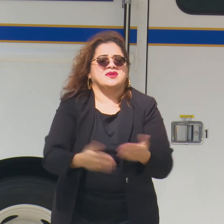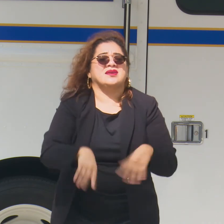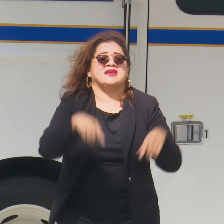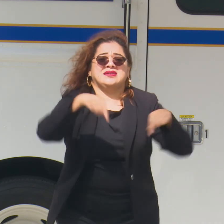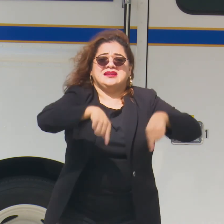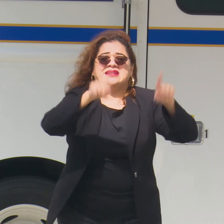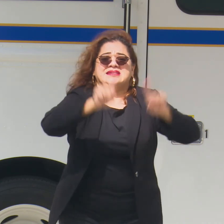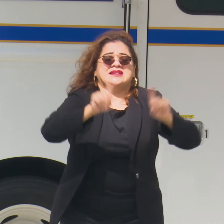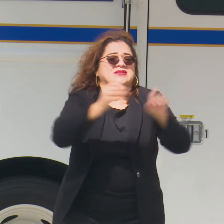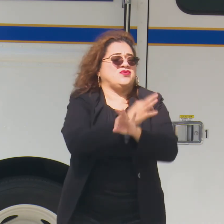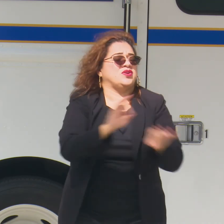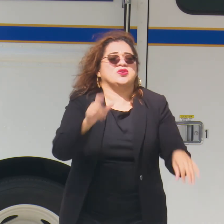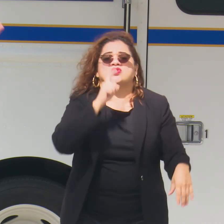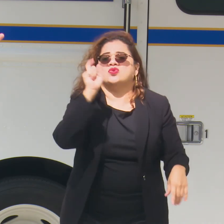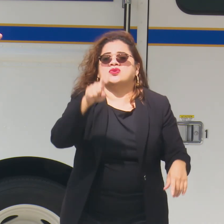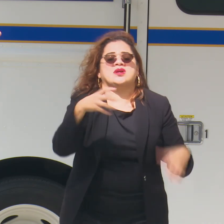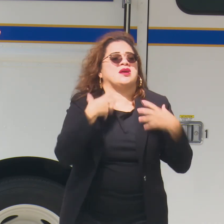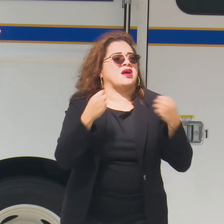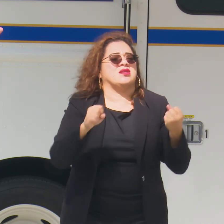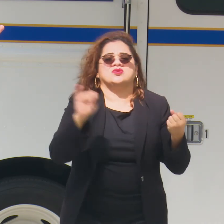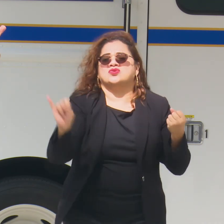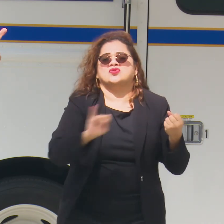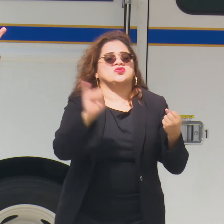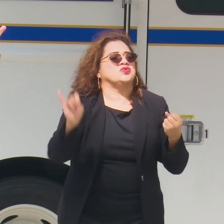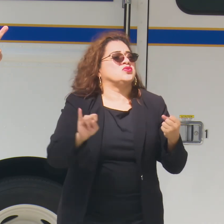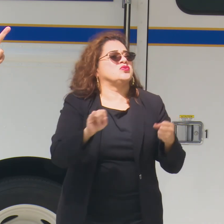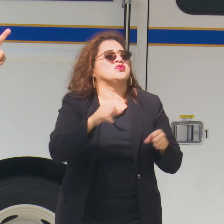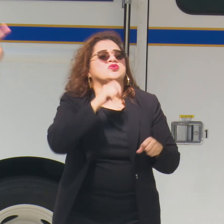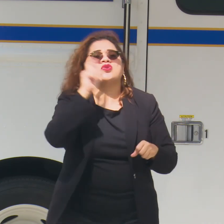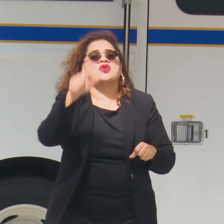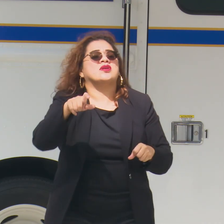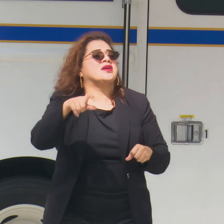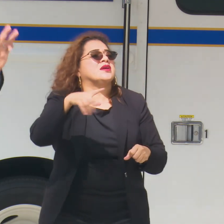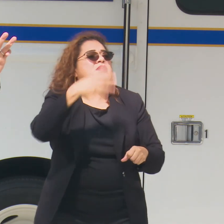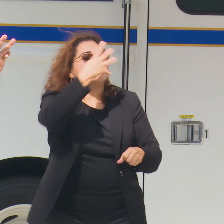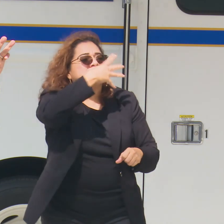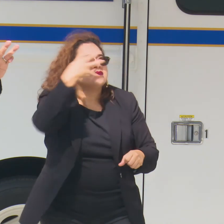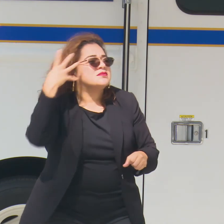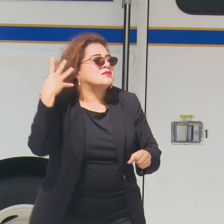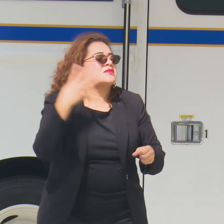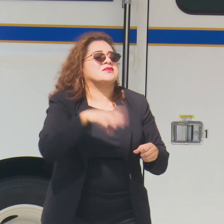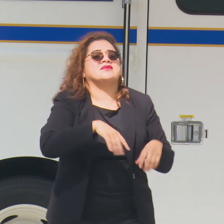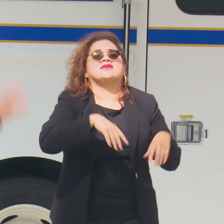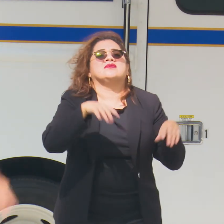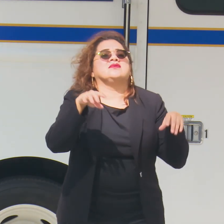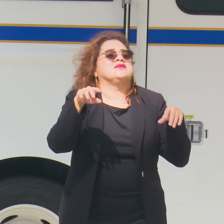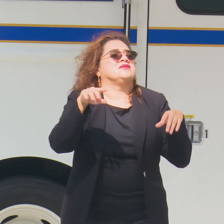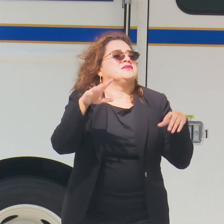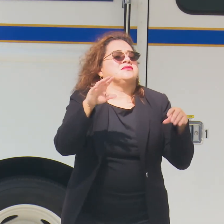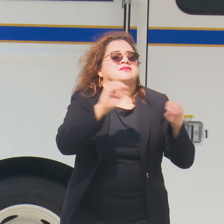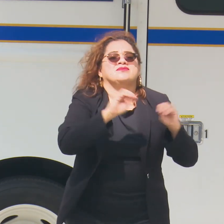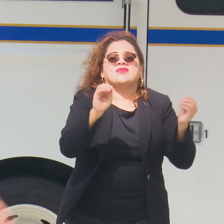insurance. You don't need any sort of documentation and it's safe and secure. So please participate. We want the